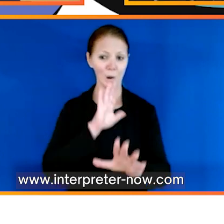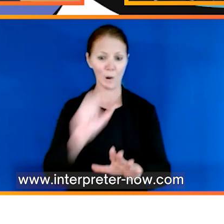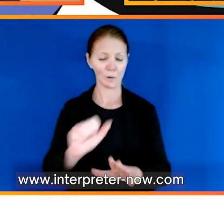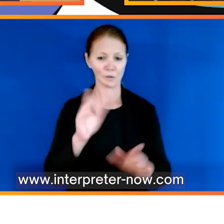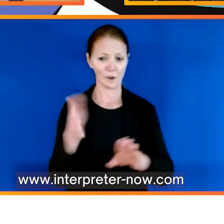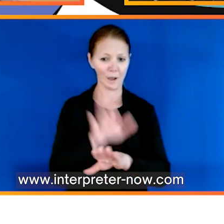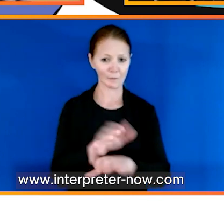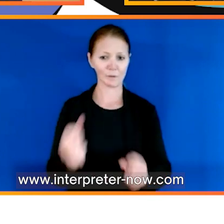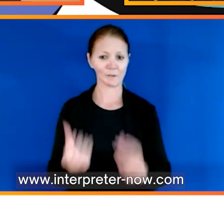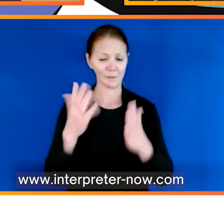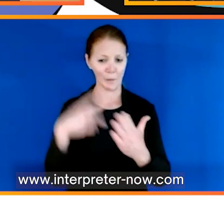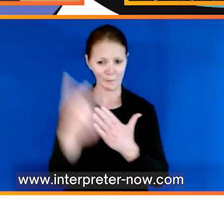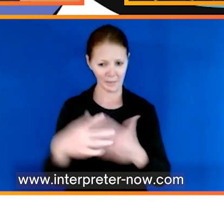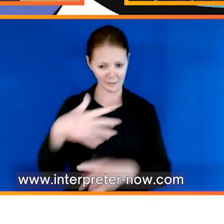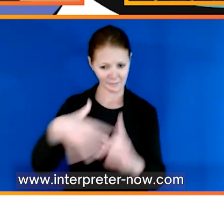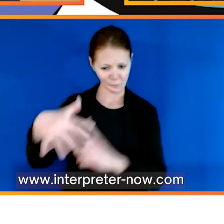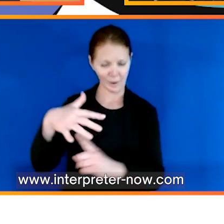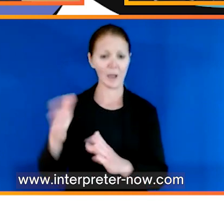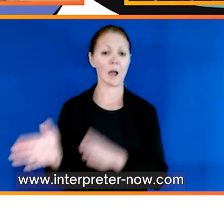orange cover, and several plants around it.